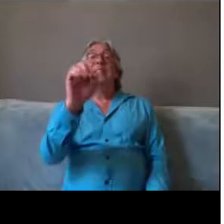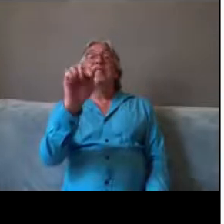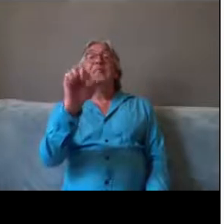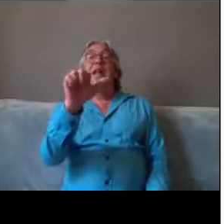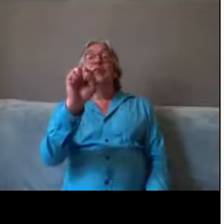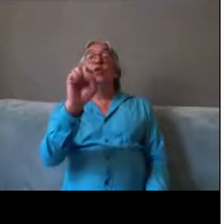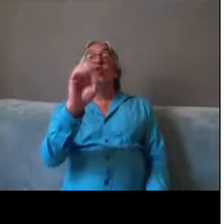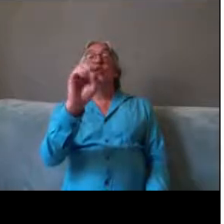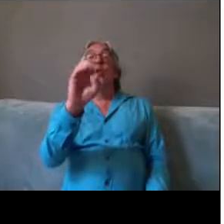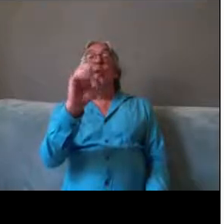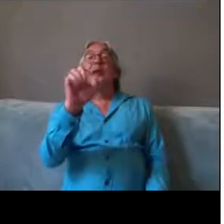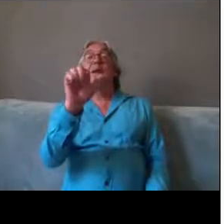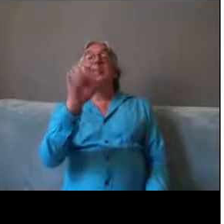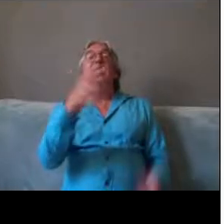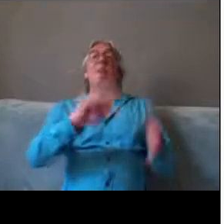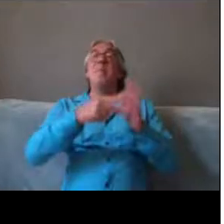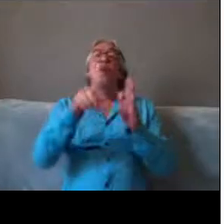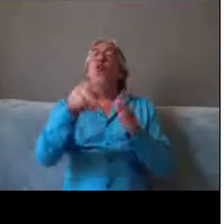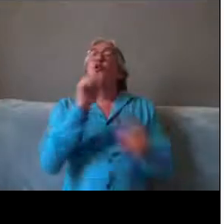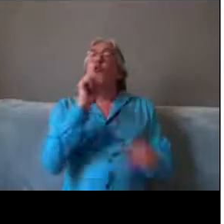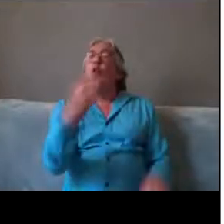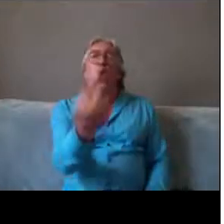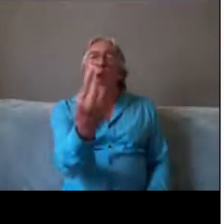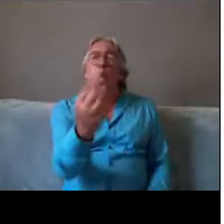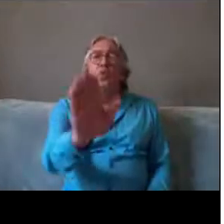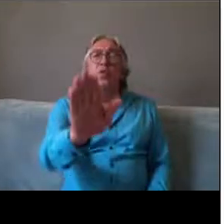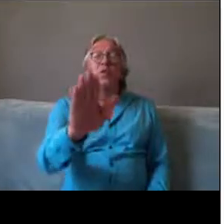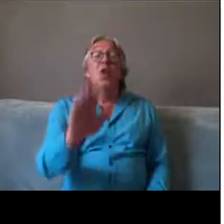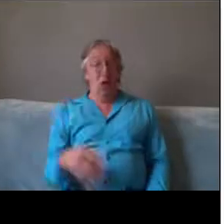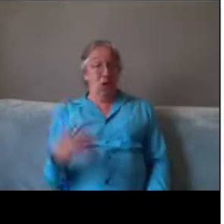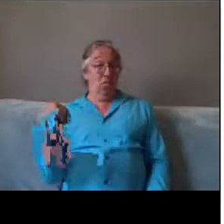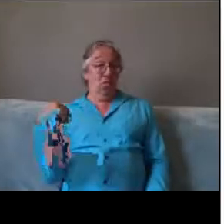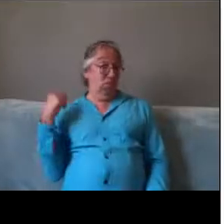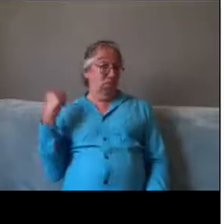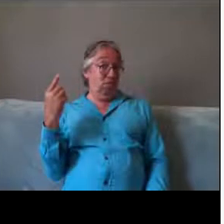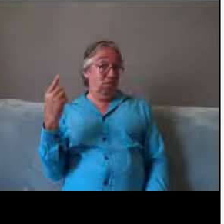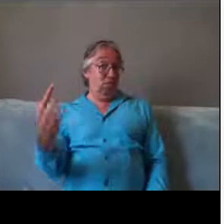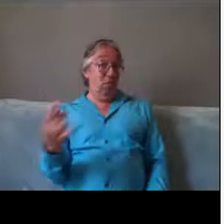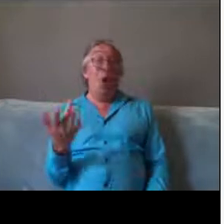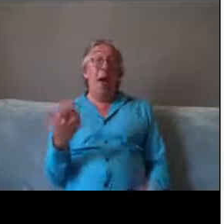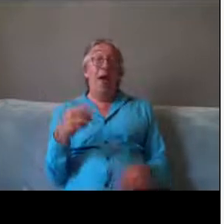Thank you, Loredana. First of all, for inviting me here.